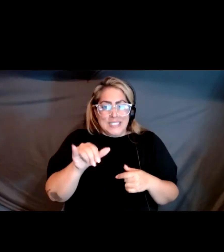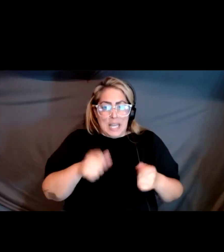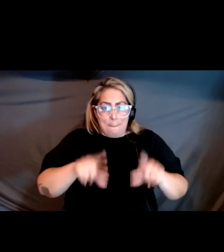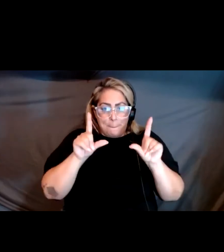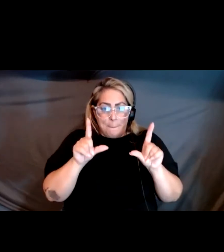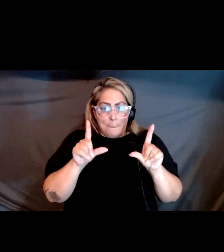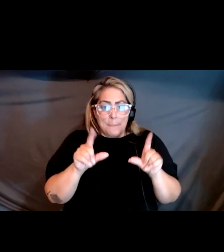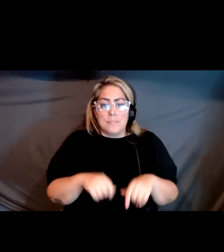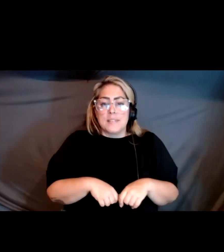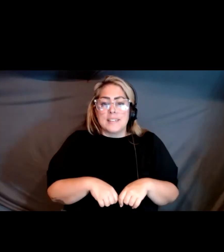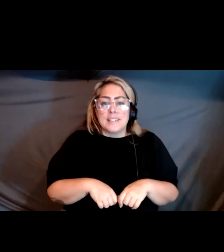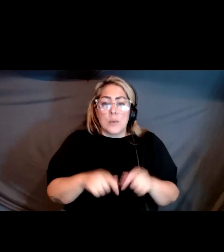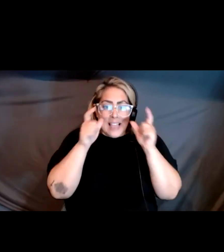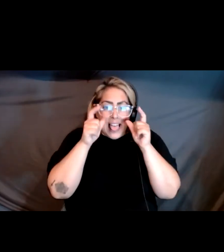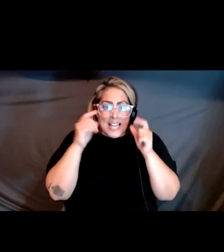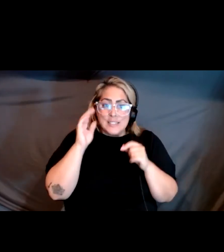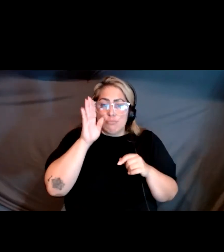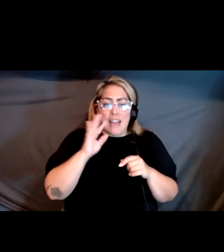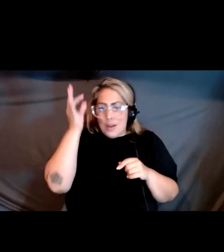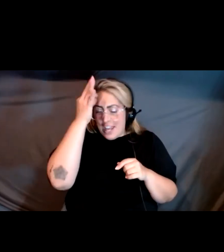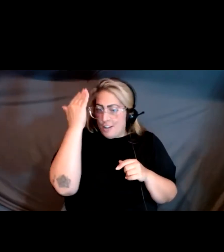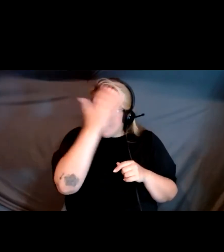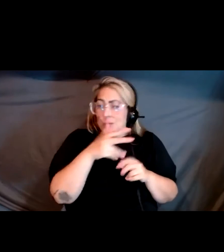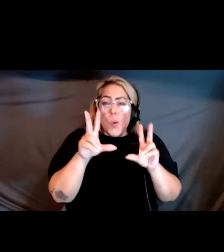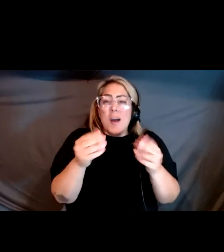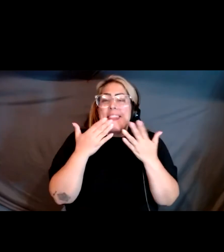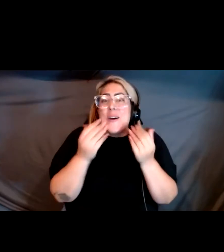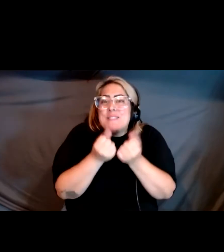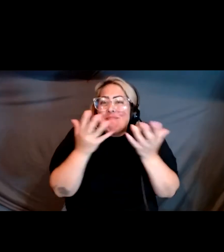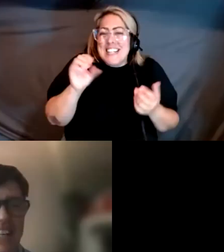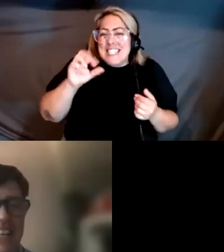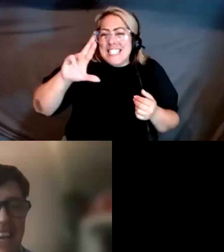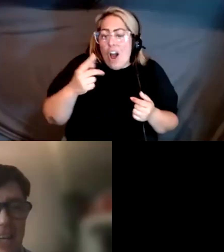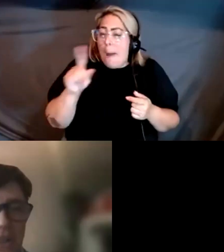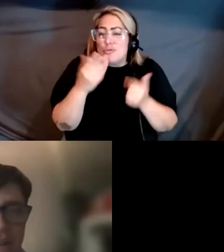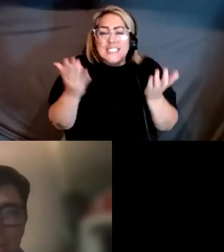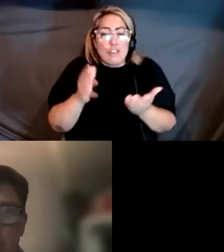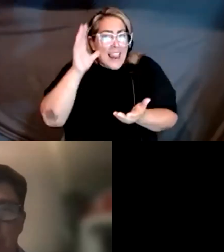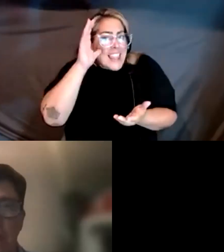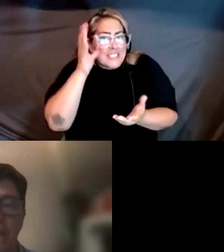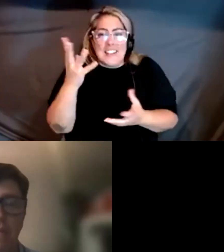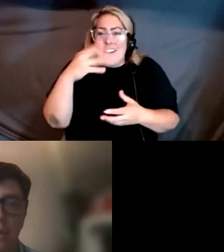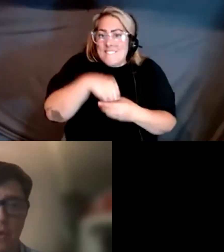[Lucy Sexton] Than you so much Sarah. No, I'm here to (laugh) listen and engage in the conversation with the Commissioner